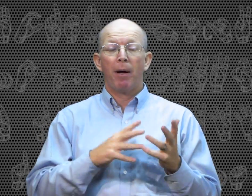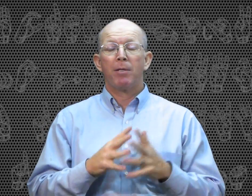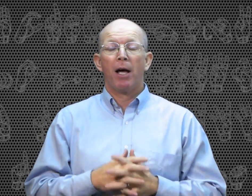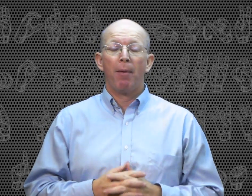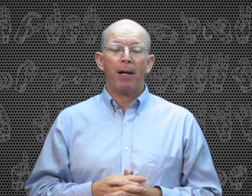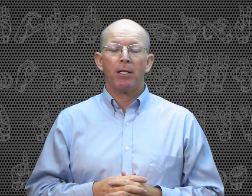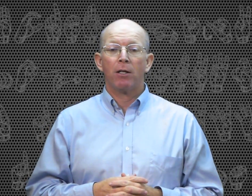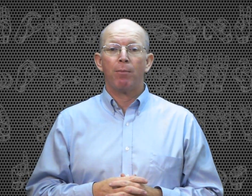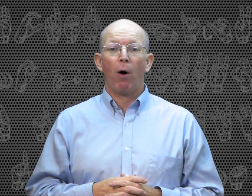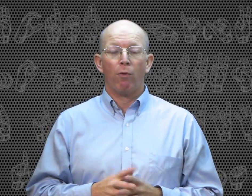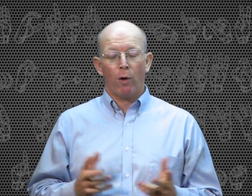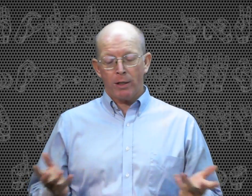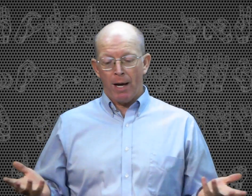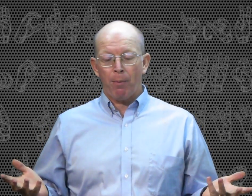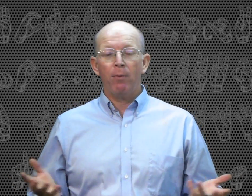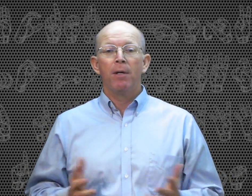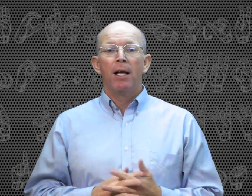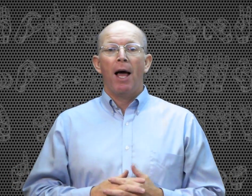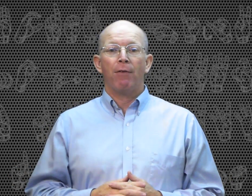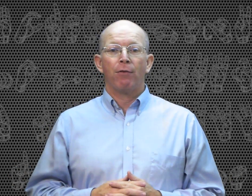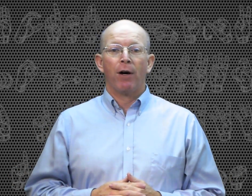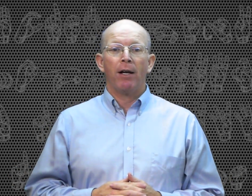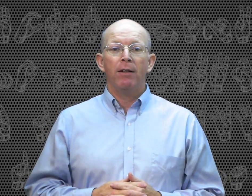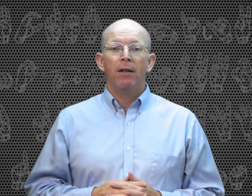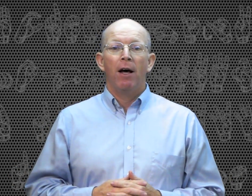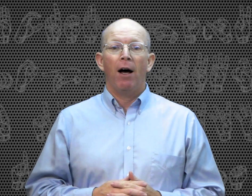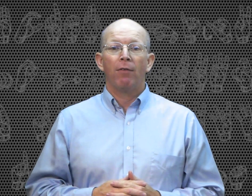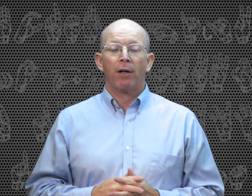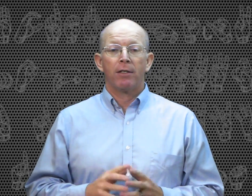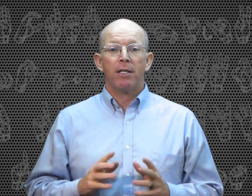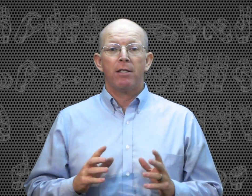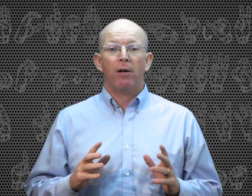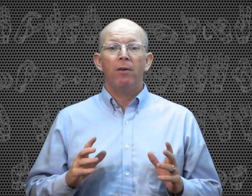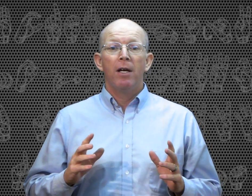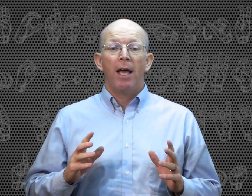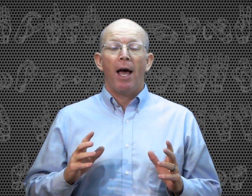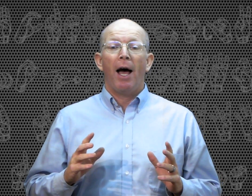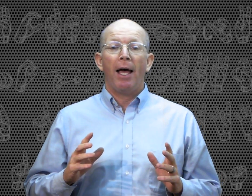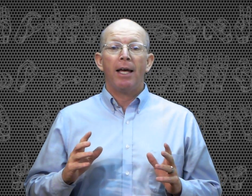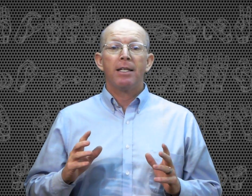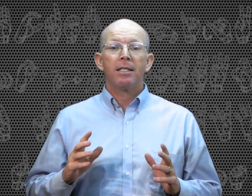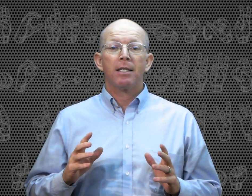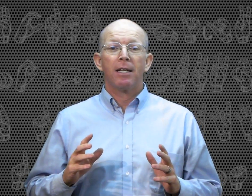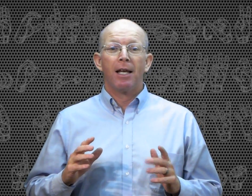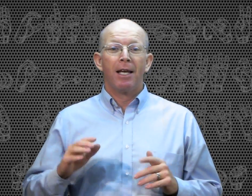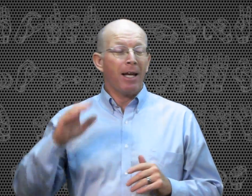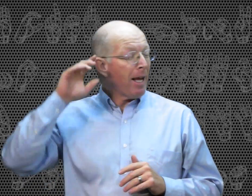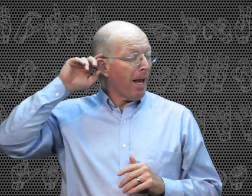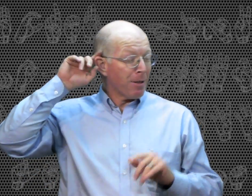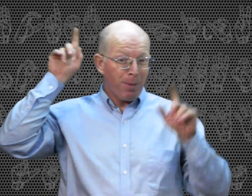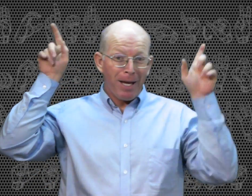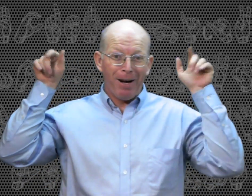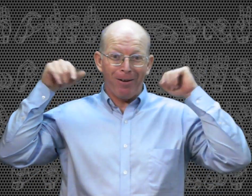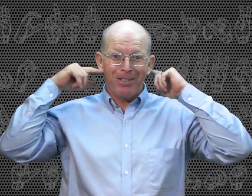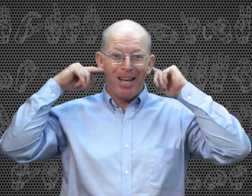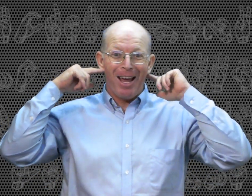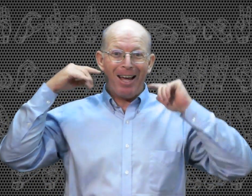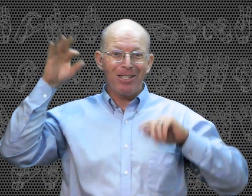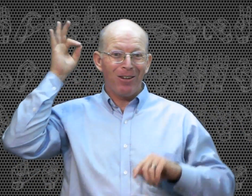And sometimes a combination of both. For example, I have a friend Francisco. He has big ears.